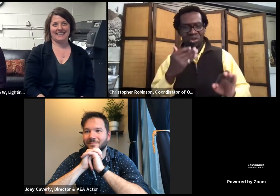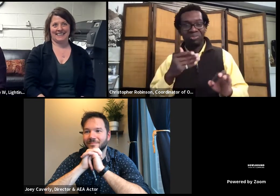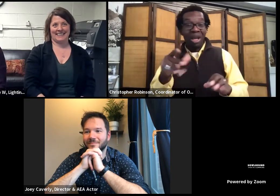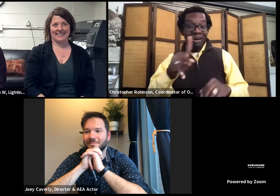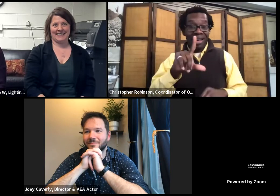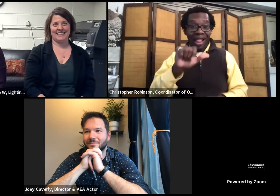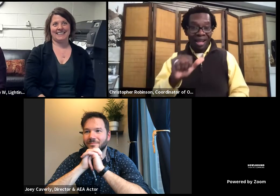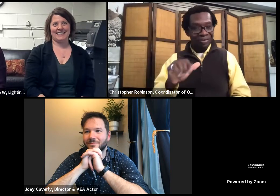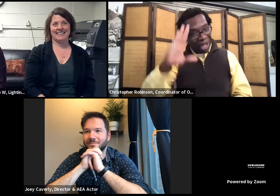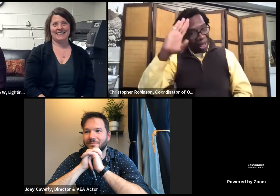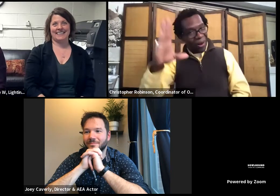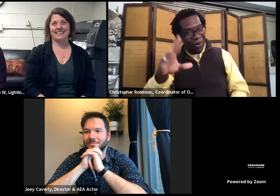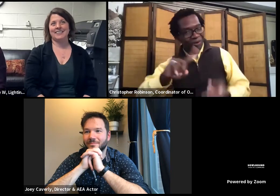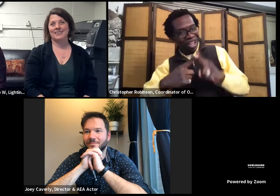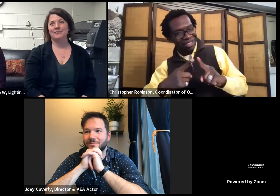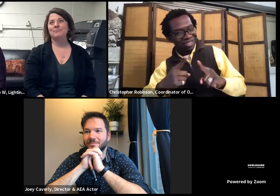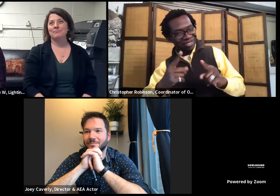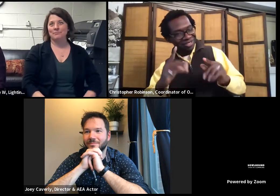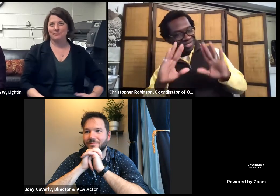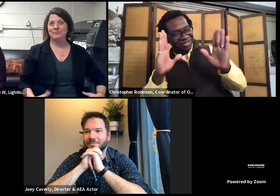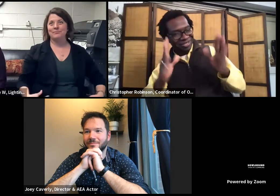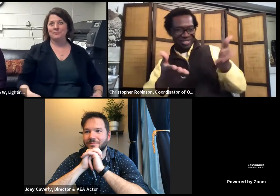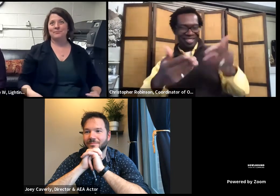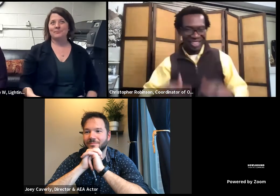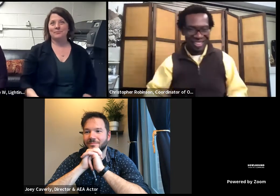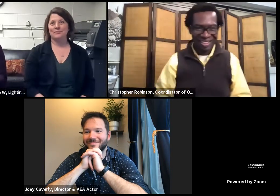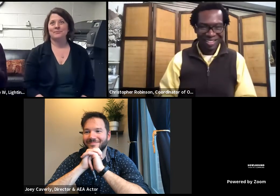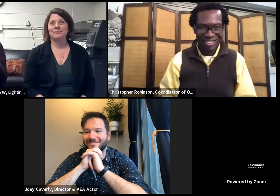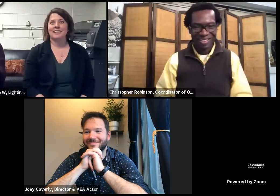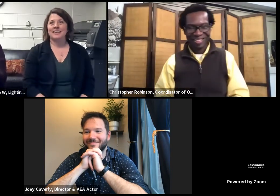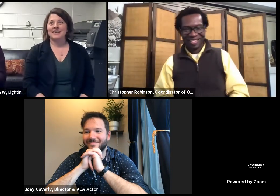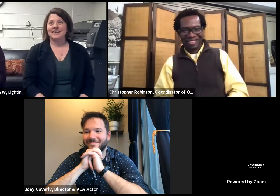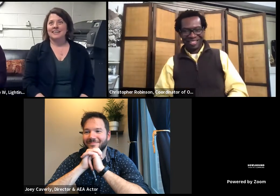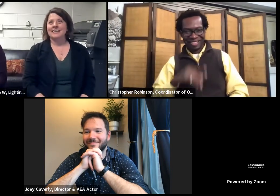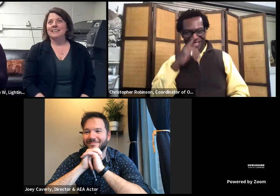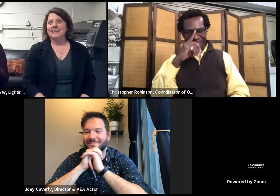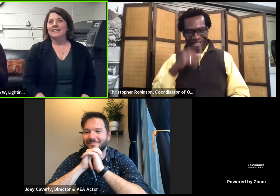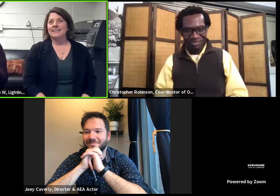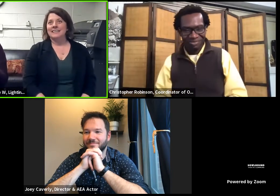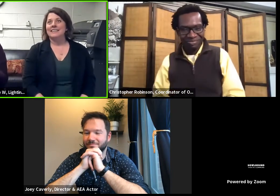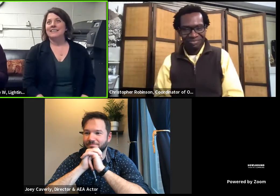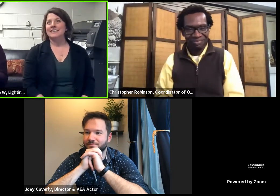I'm just checking my time. Kala, you had something? Hello, hi, this is Kala.